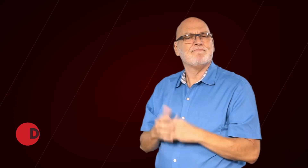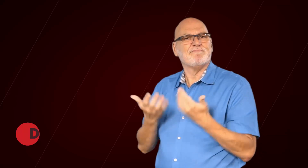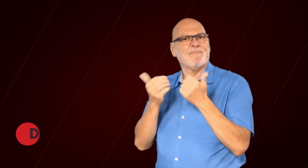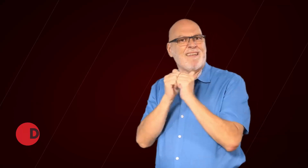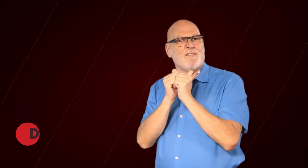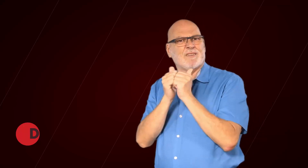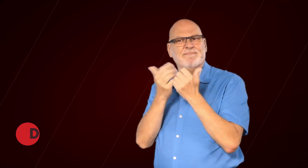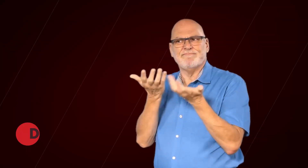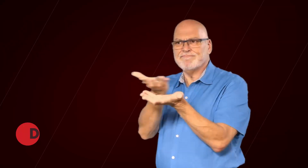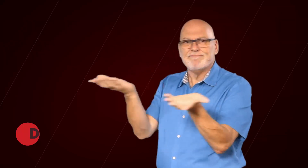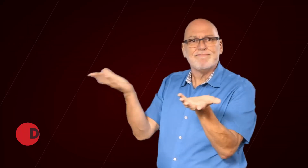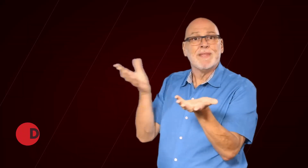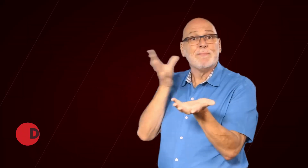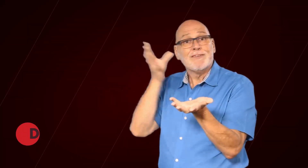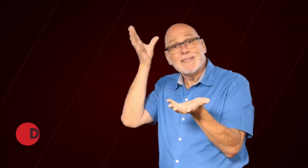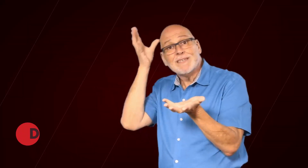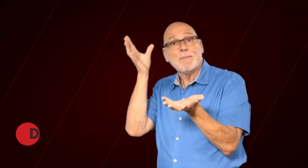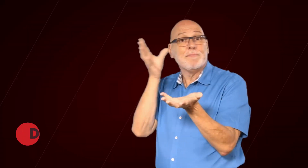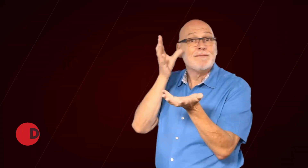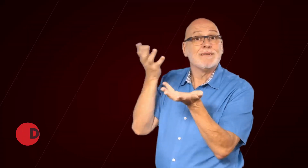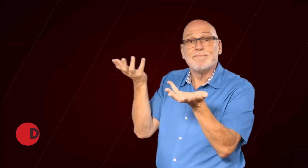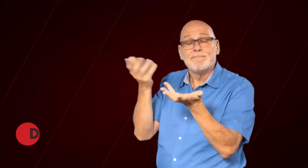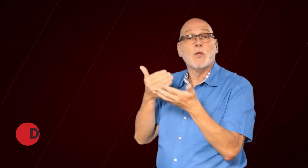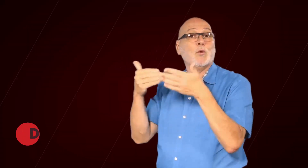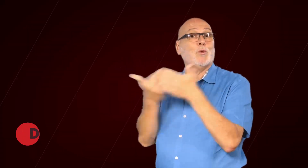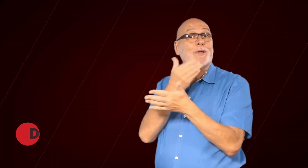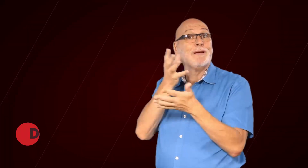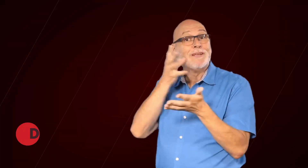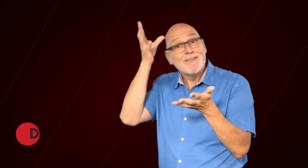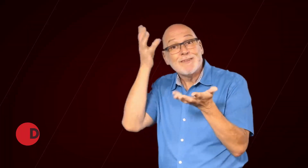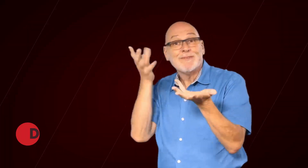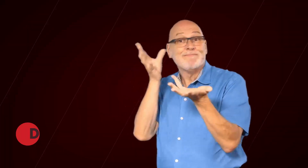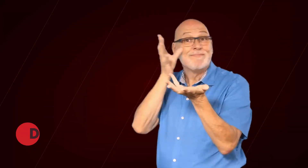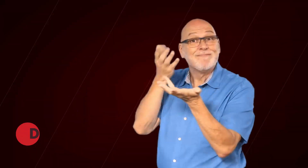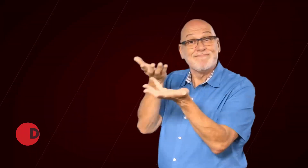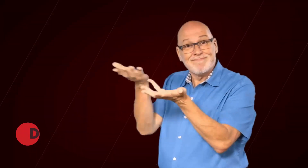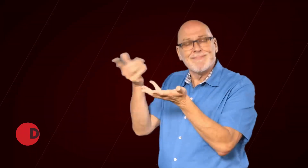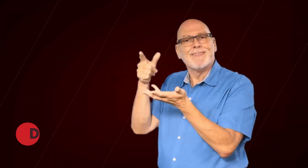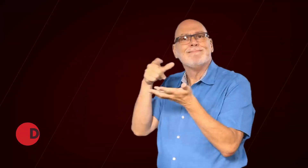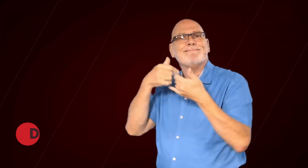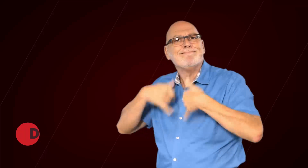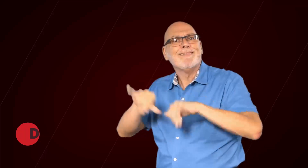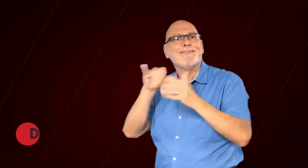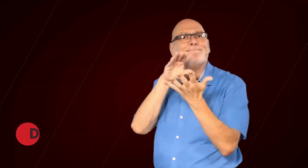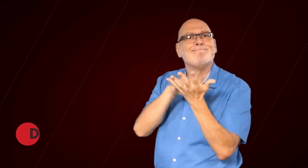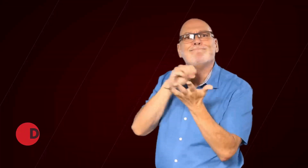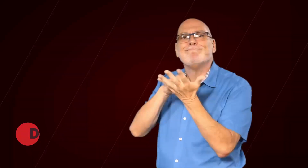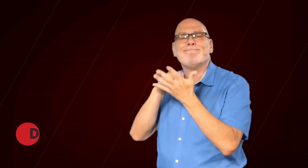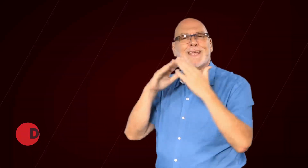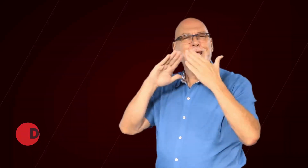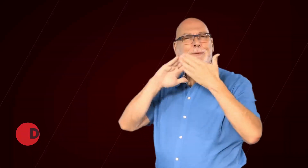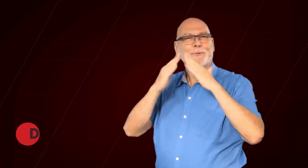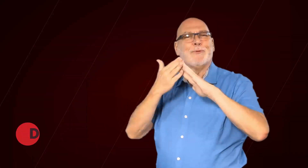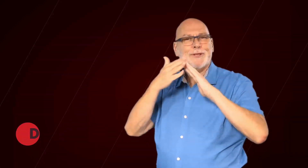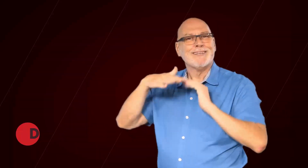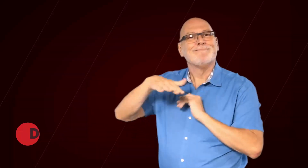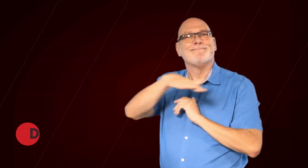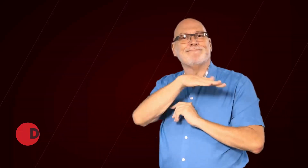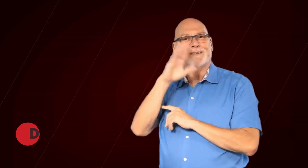How can parents, or new parents who are still learning about the community